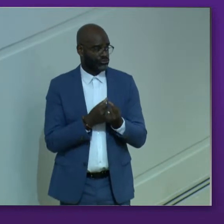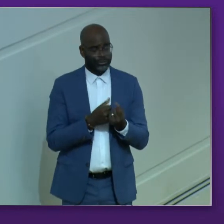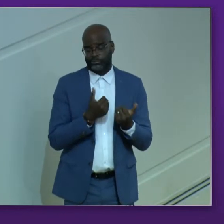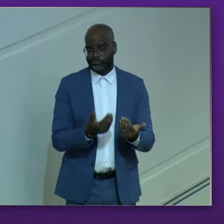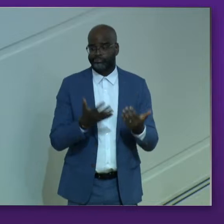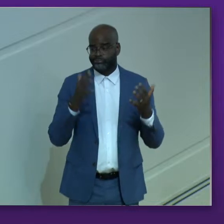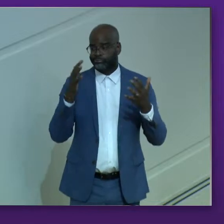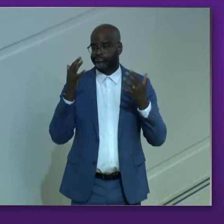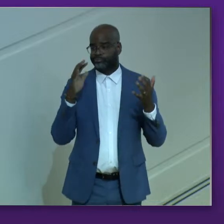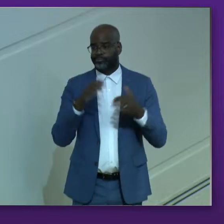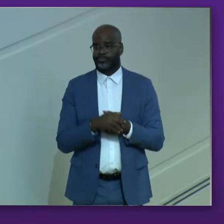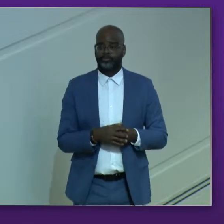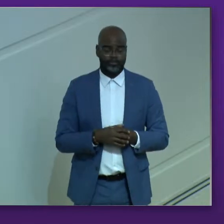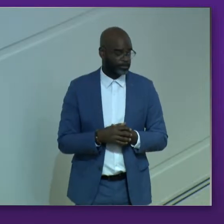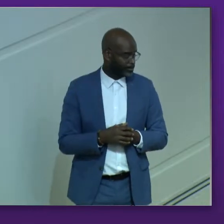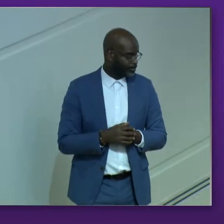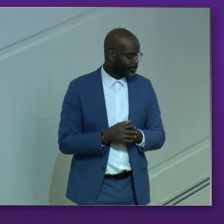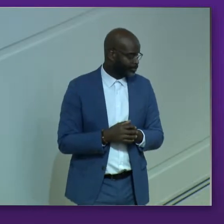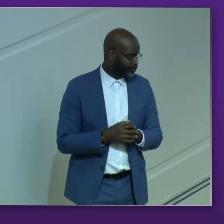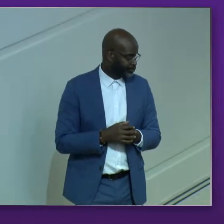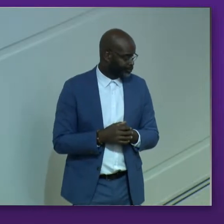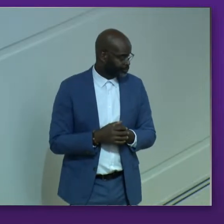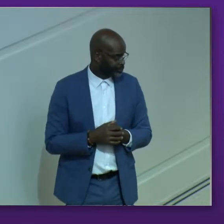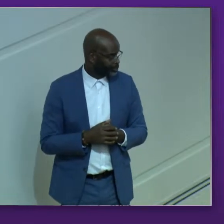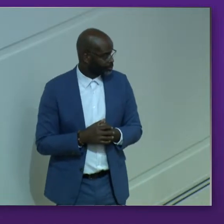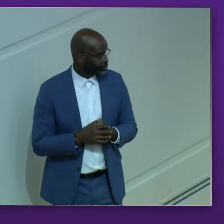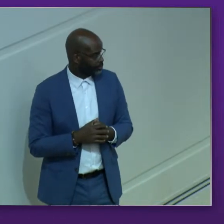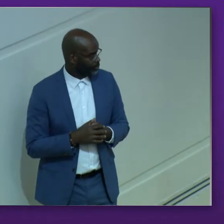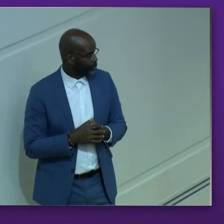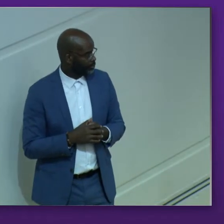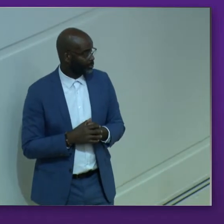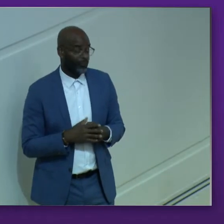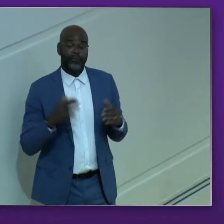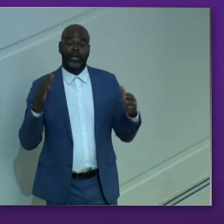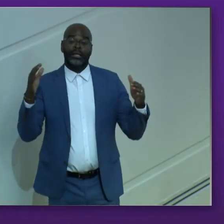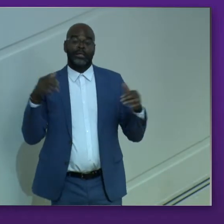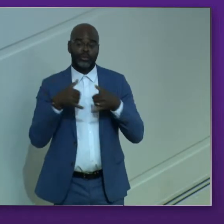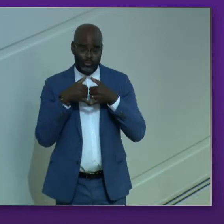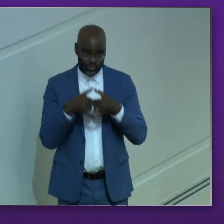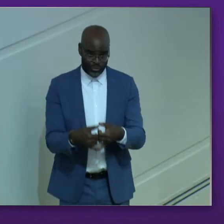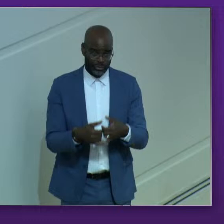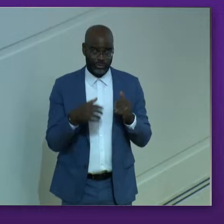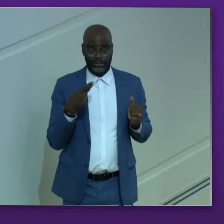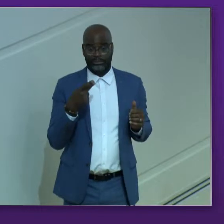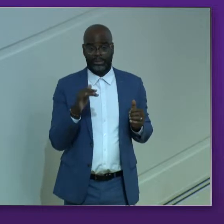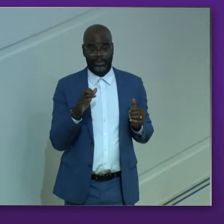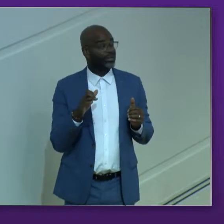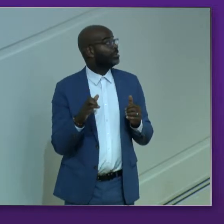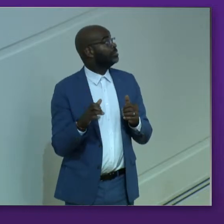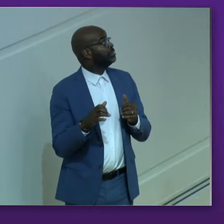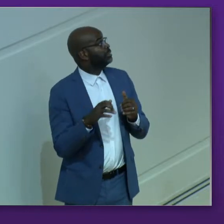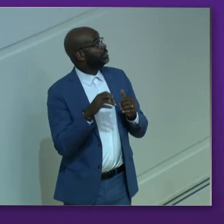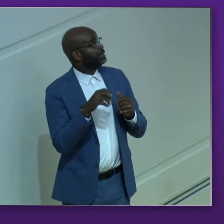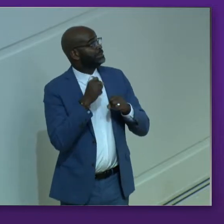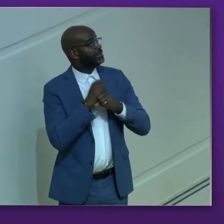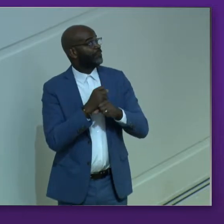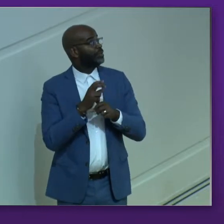BUSHES WITH DELEGATES AND COLLEGES ACROSS THE GLOBE. BEFORE THE TRIP STUDENTS